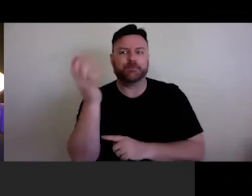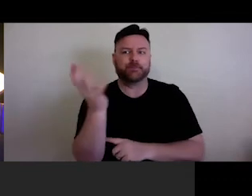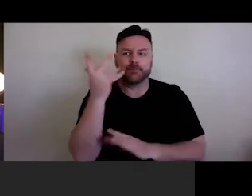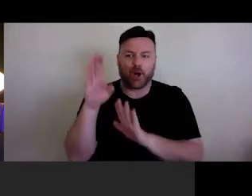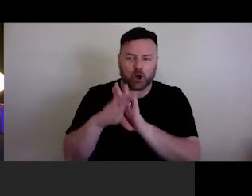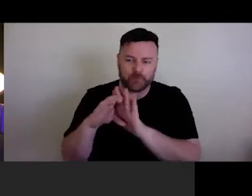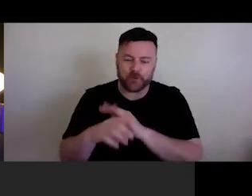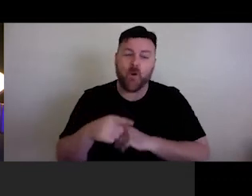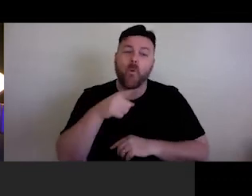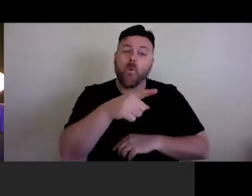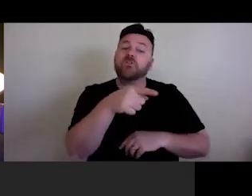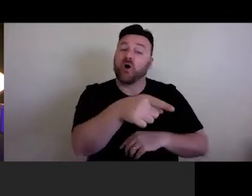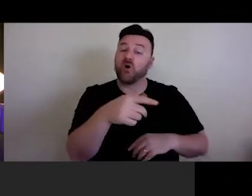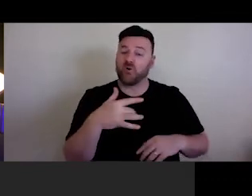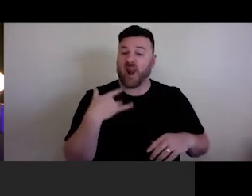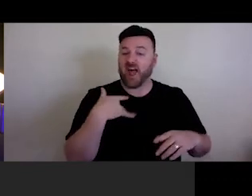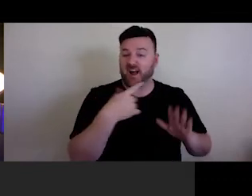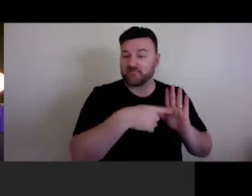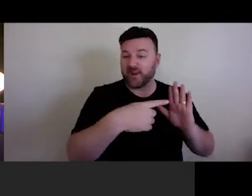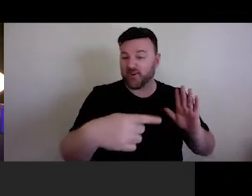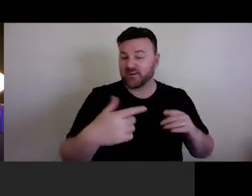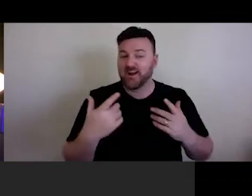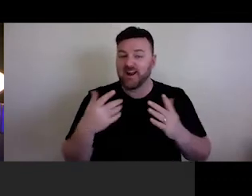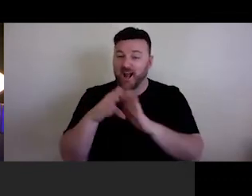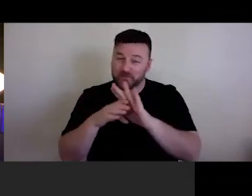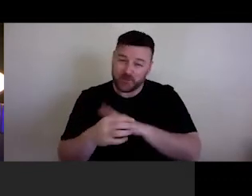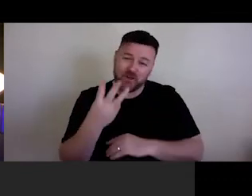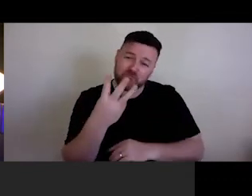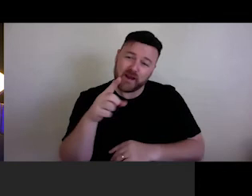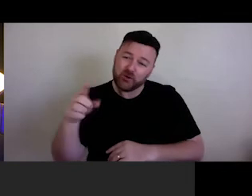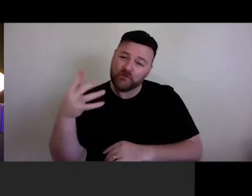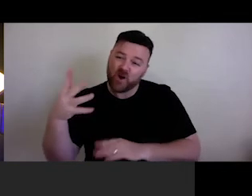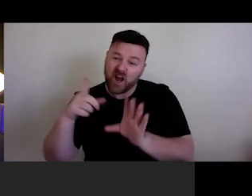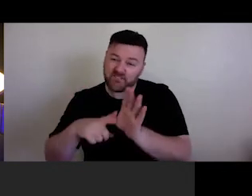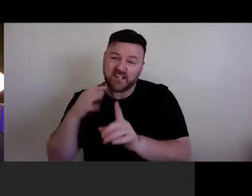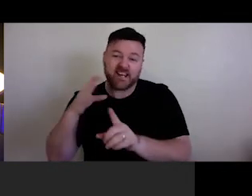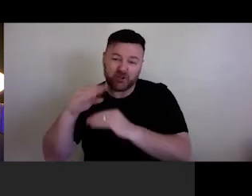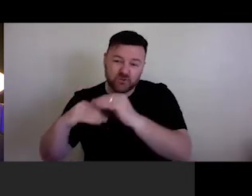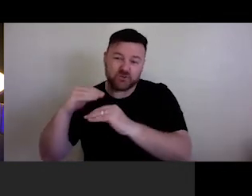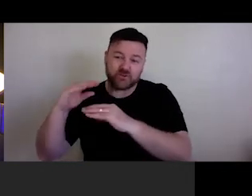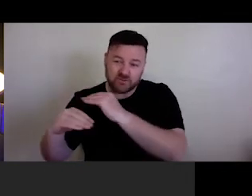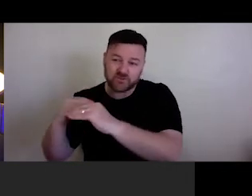longer too. Computers need upgrades every three to five years and they can start to lag and that kind of thing, whereas the hardware, if you